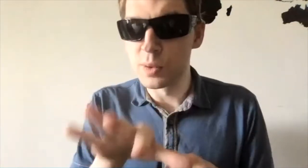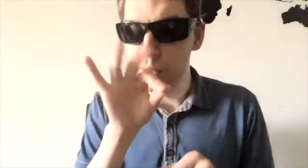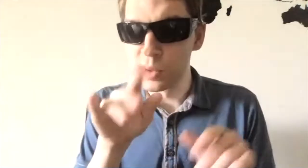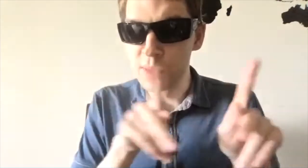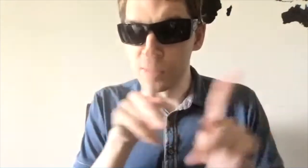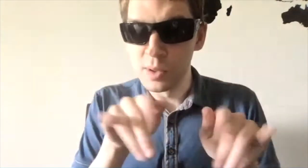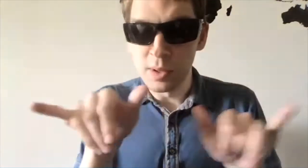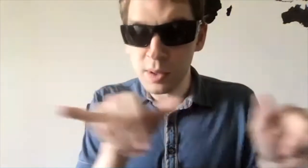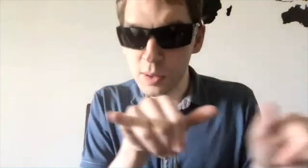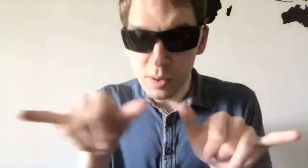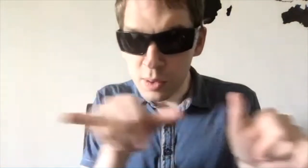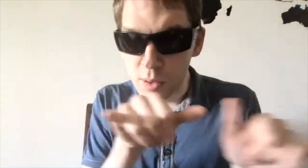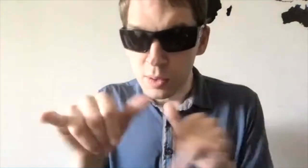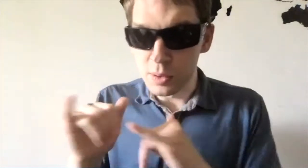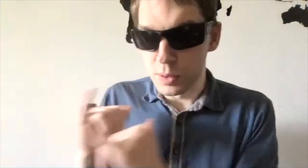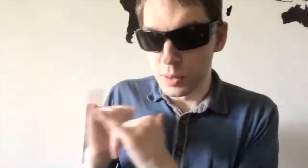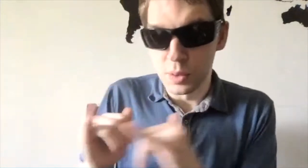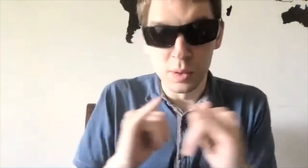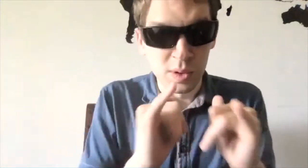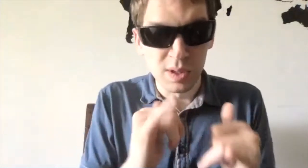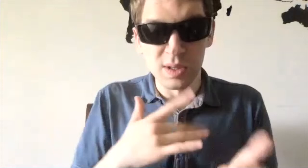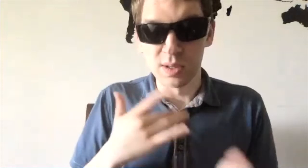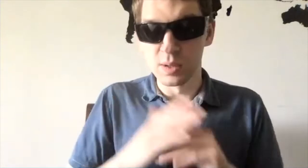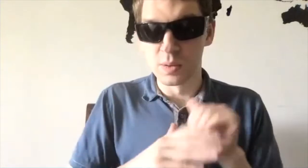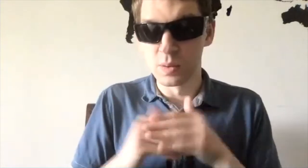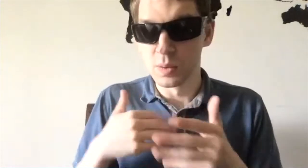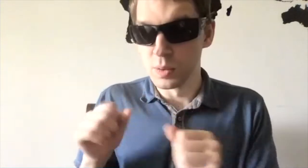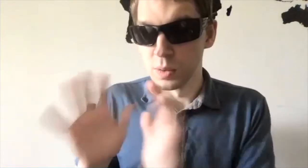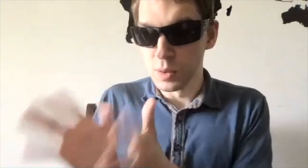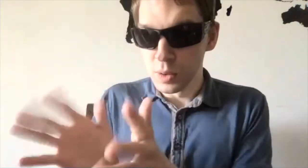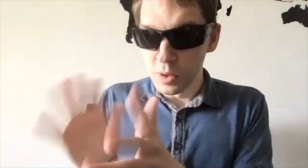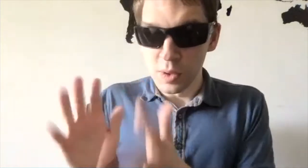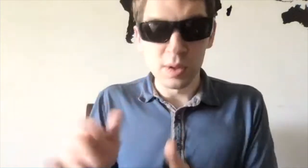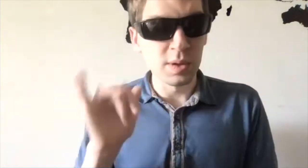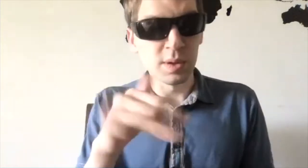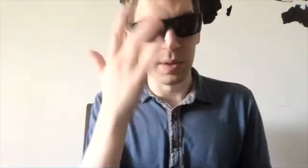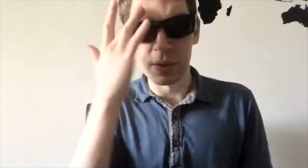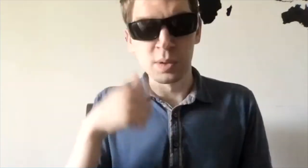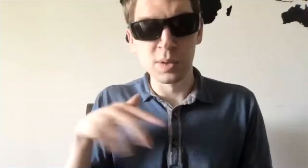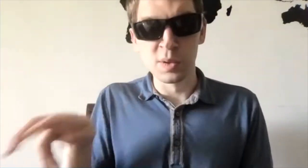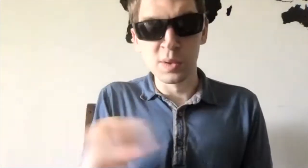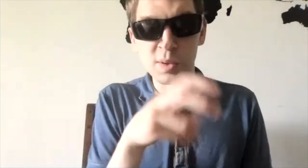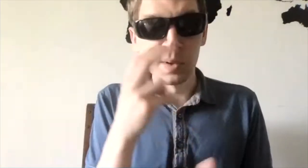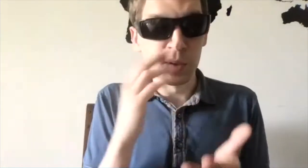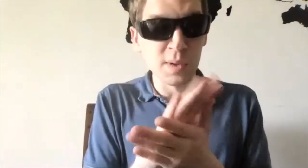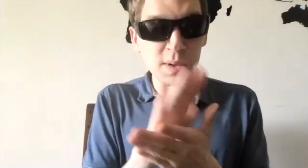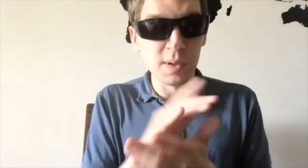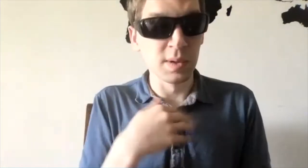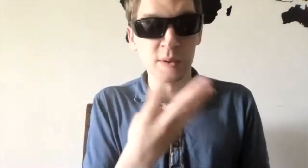(Jason) Yup, treating people the same. Looking at how people perceive themselves and